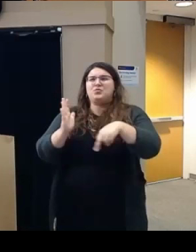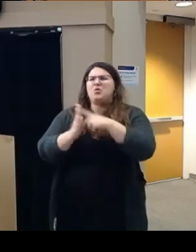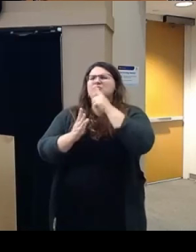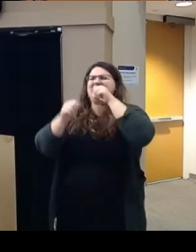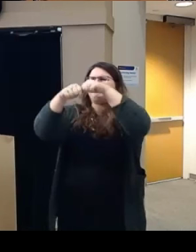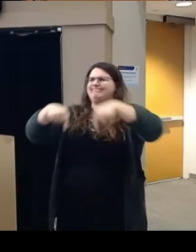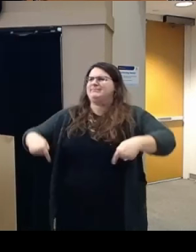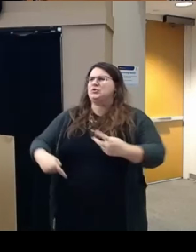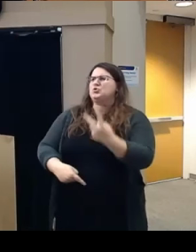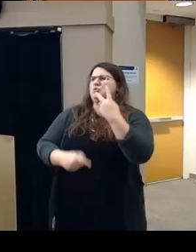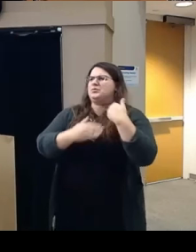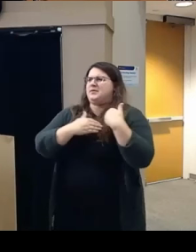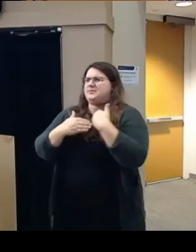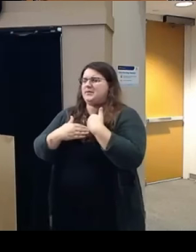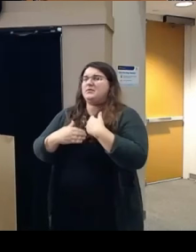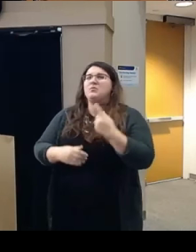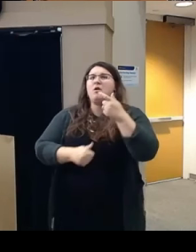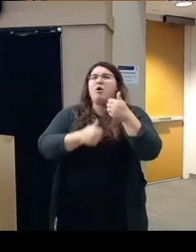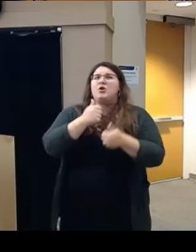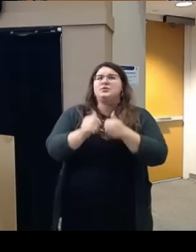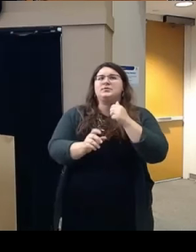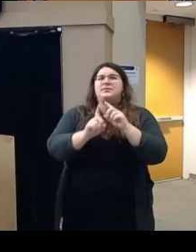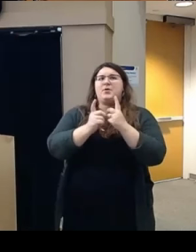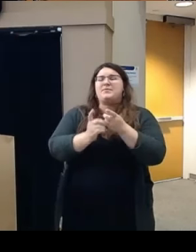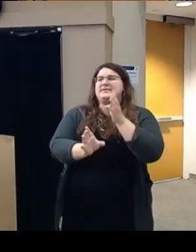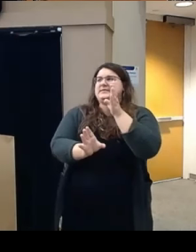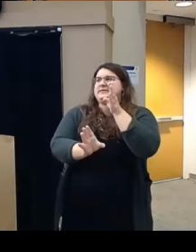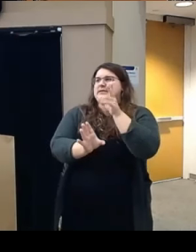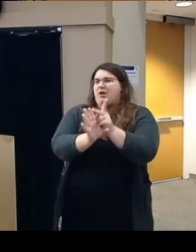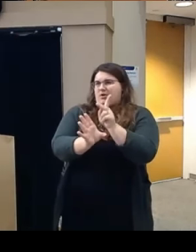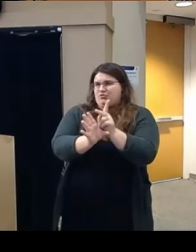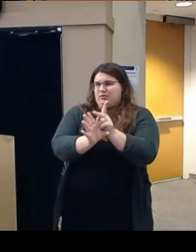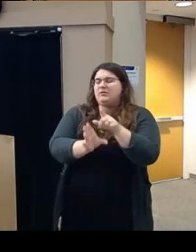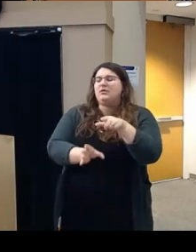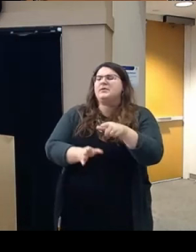one is within the department of Psychiatry um so I have a small team um and we meet with clinicians